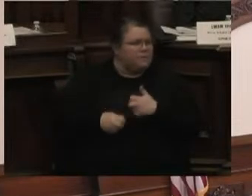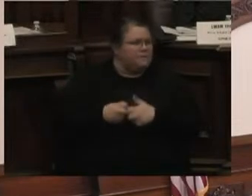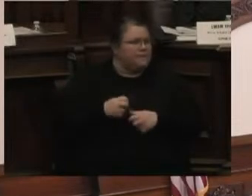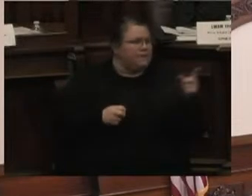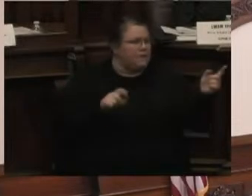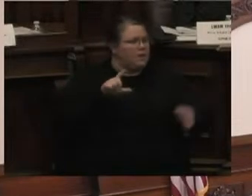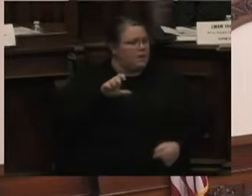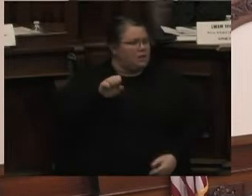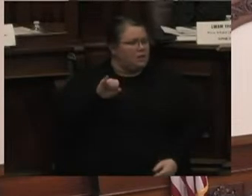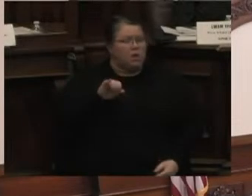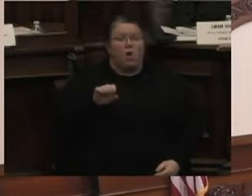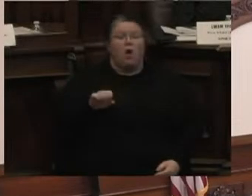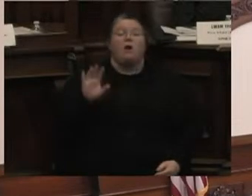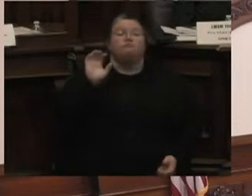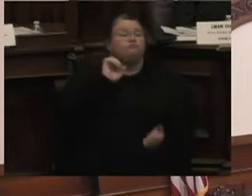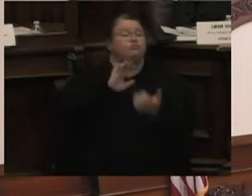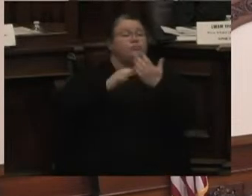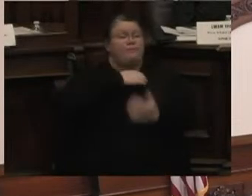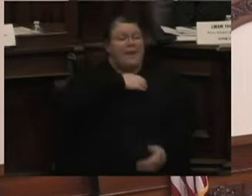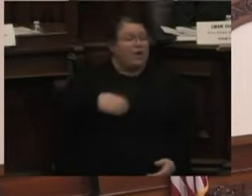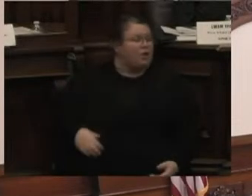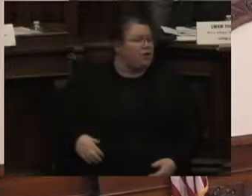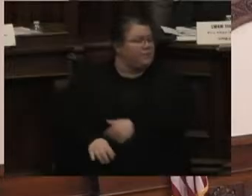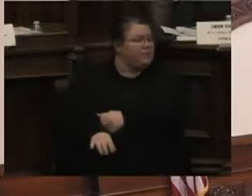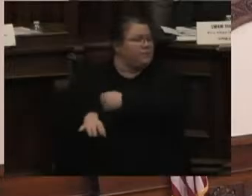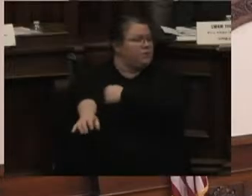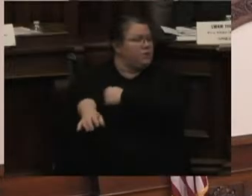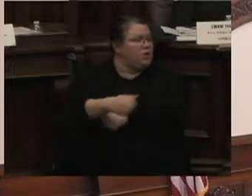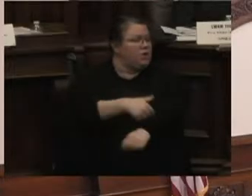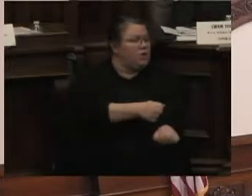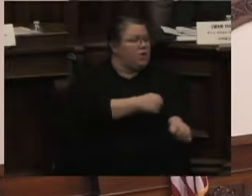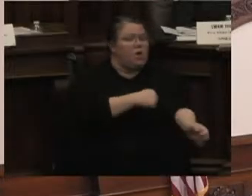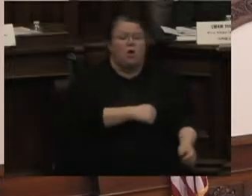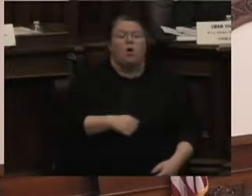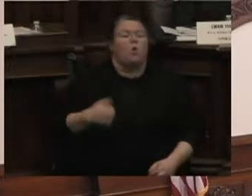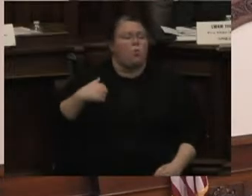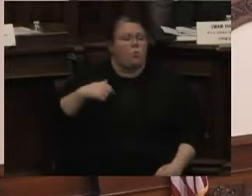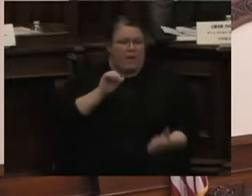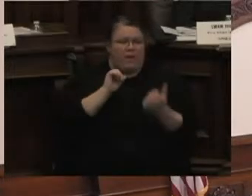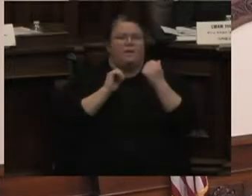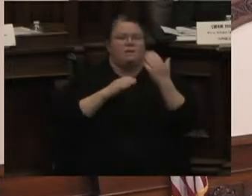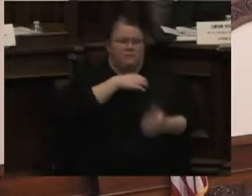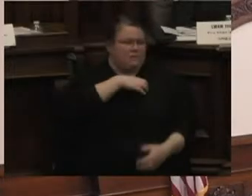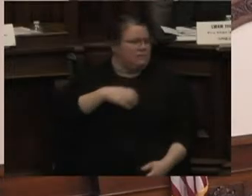Council and indicate that this is an issue, I mean, wouldn't